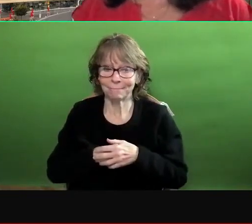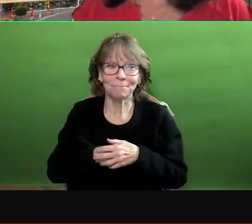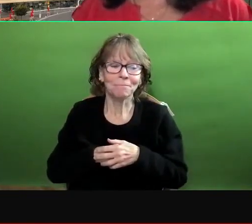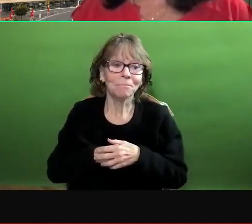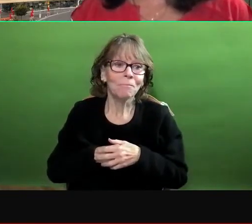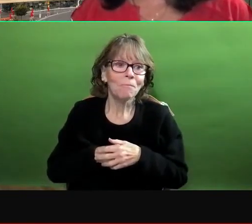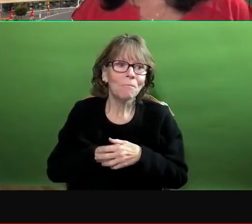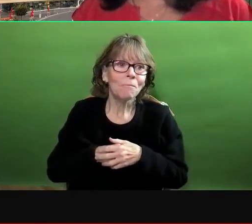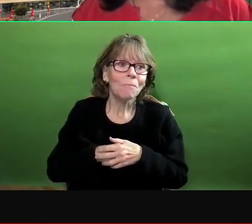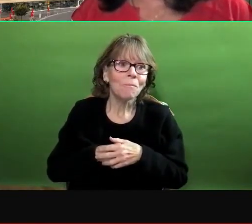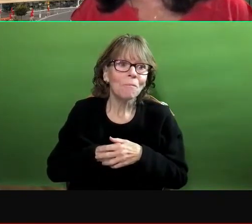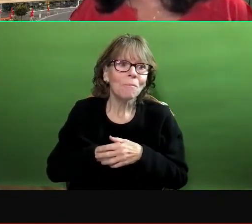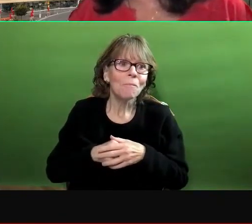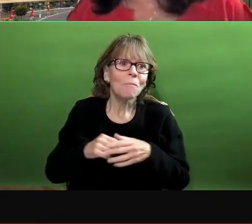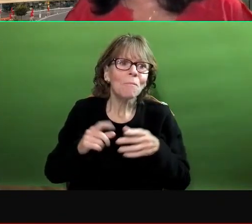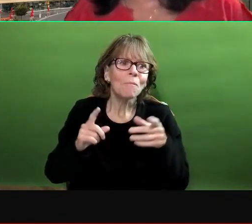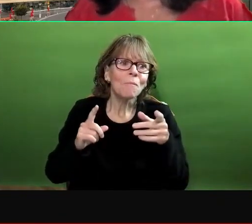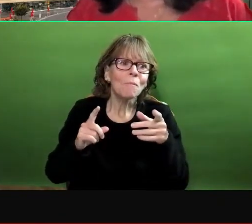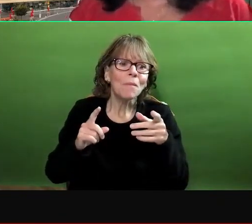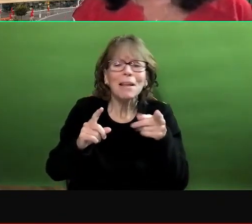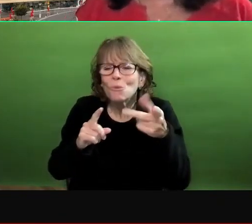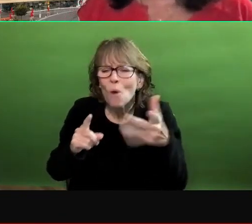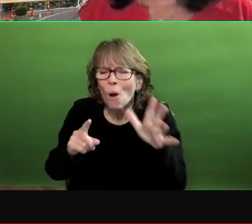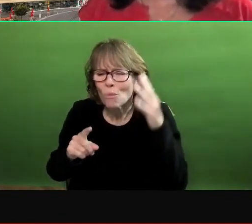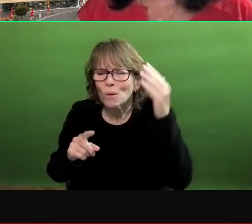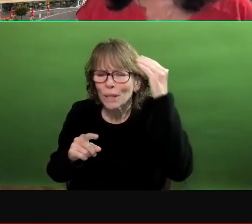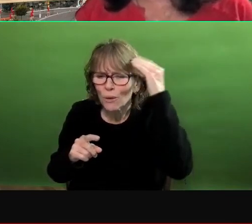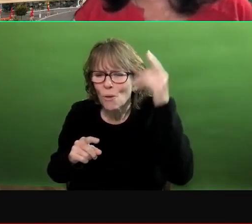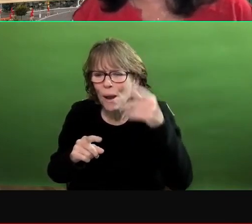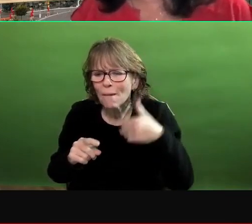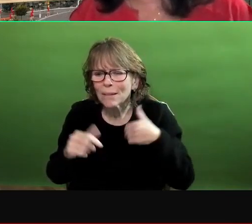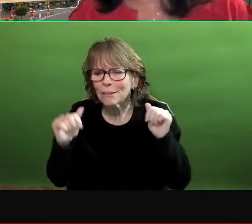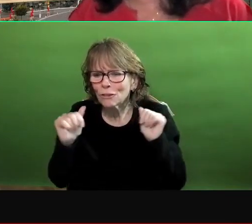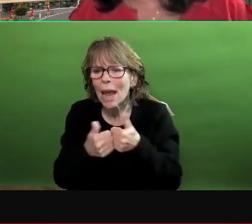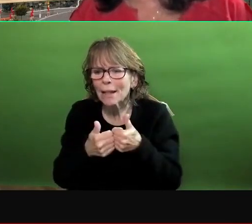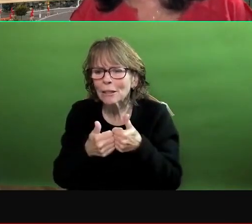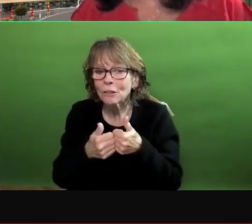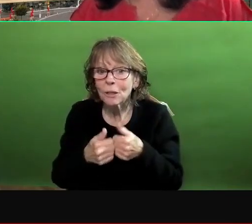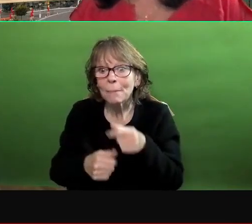in what we already know to be a challenge, not only AI but healthcare as we know it.